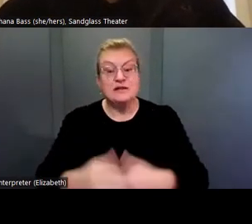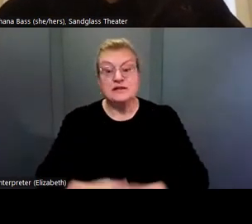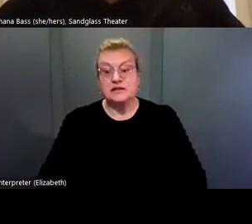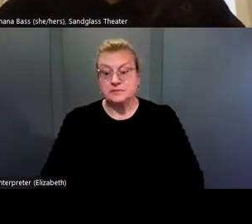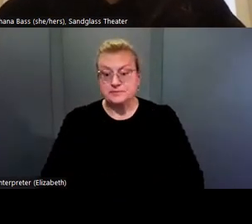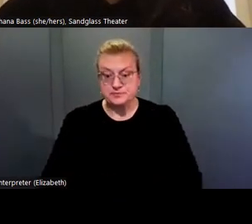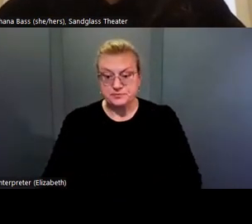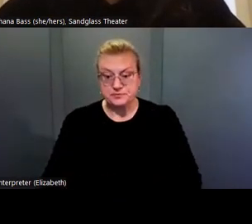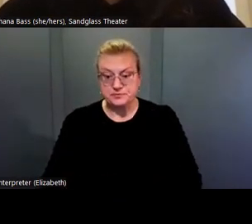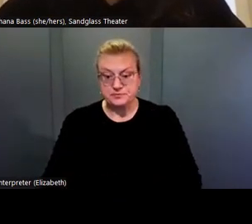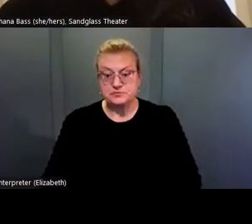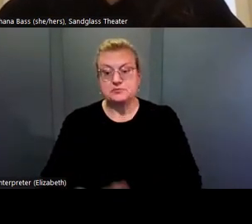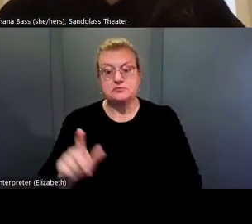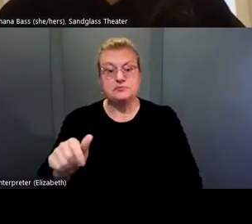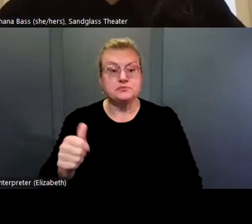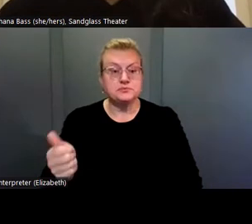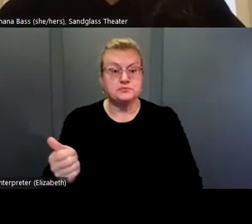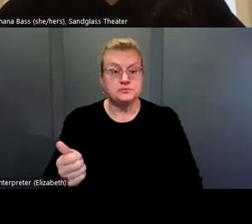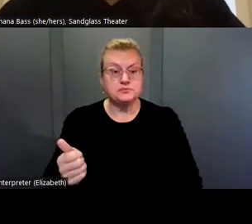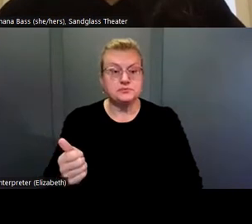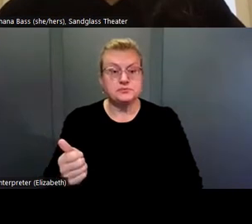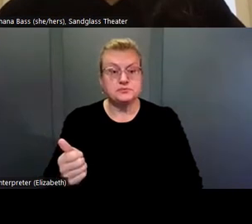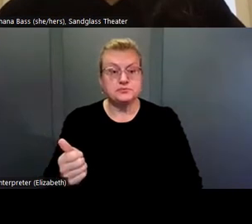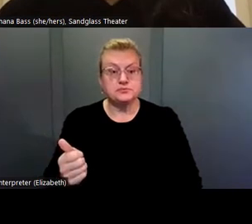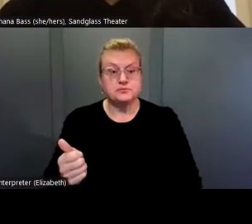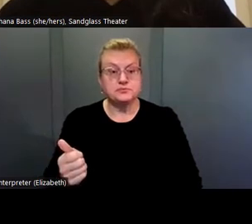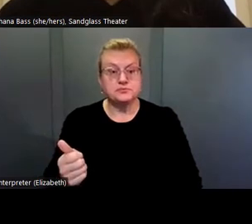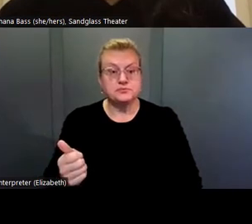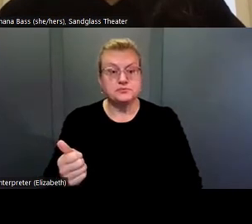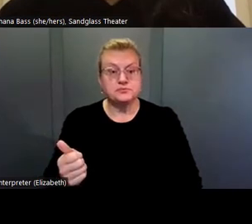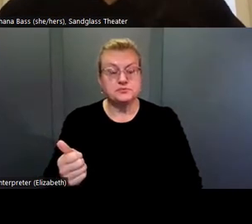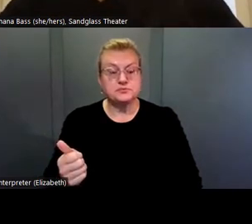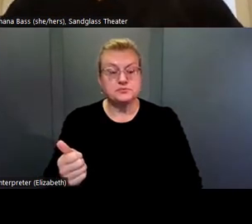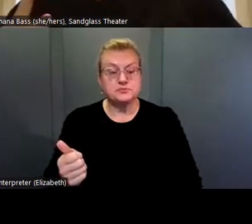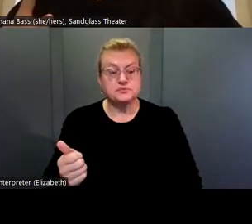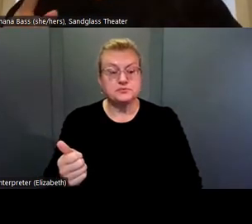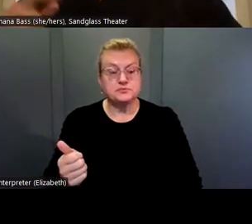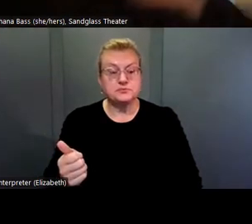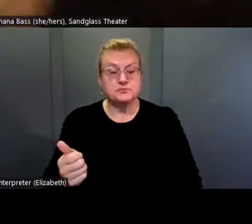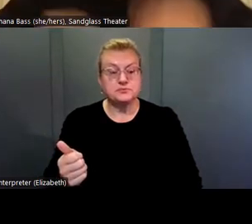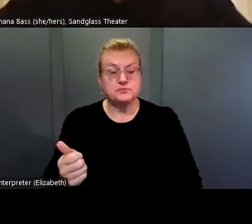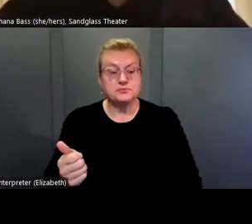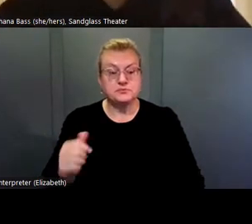And then the other piece you mentioned... Just left my head.